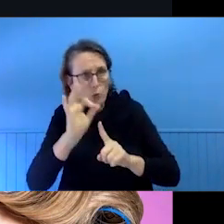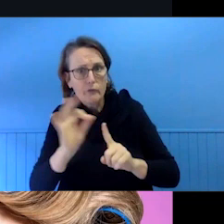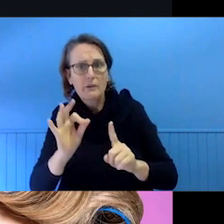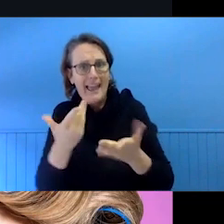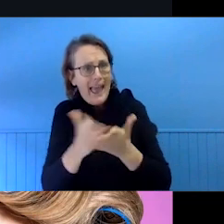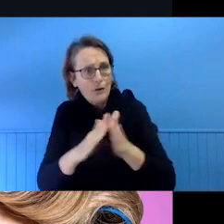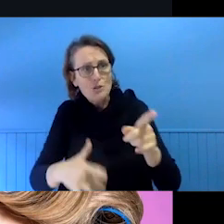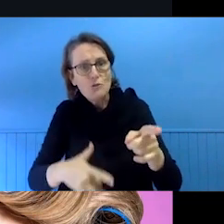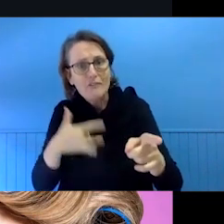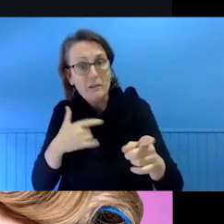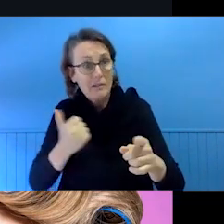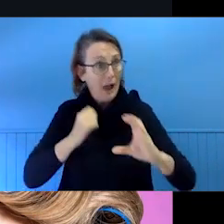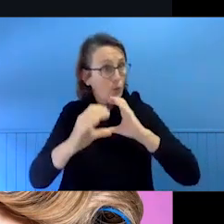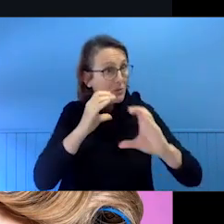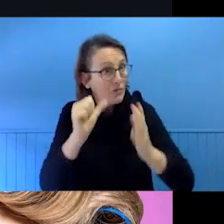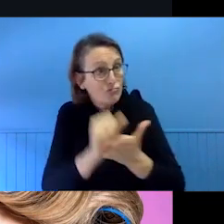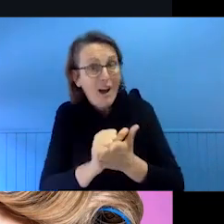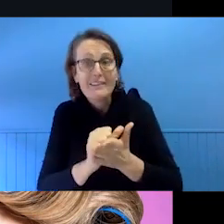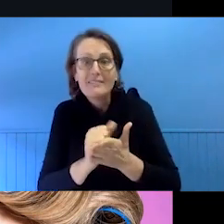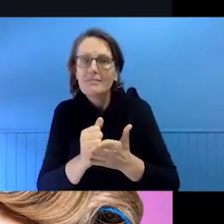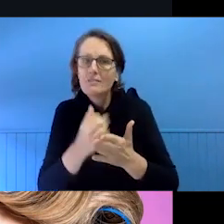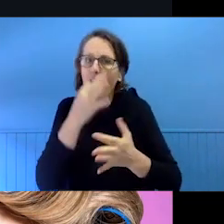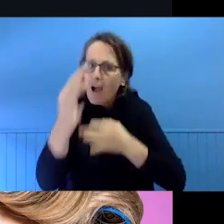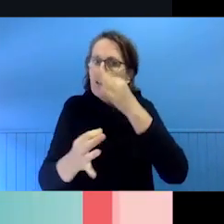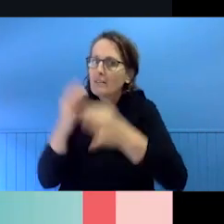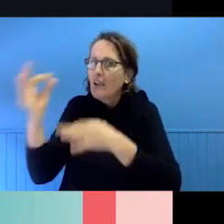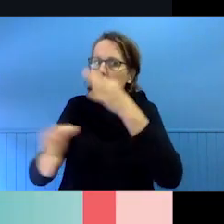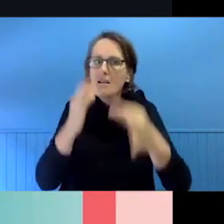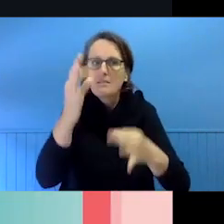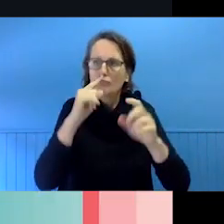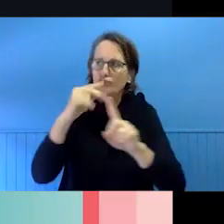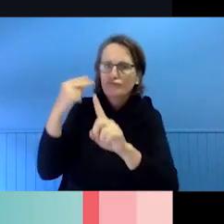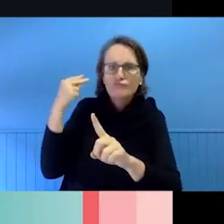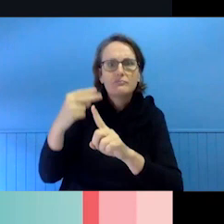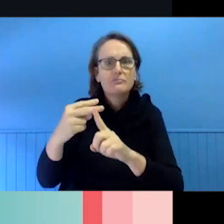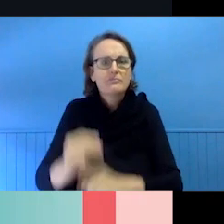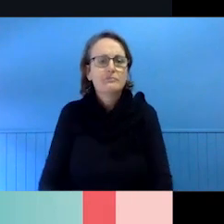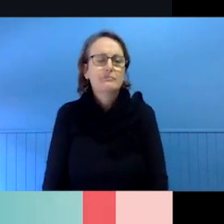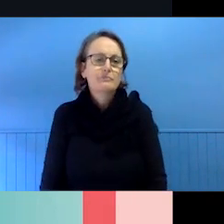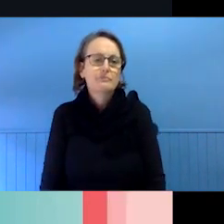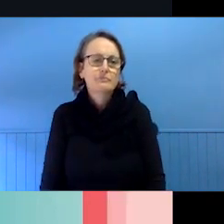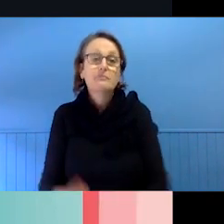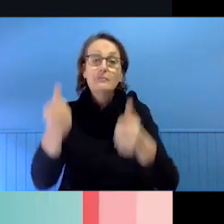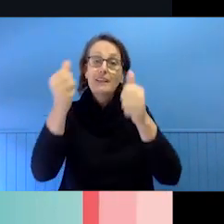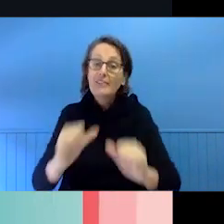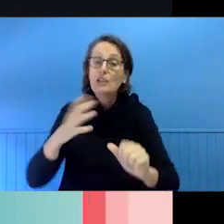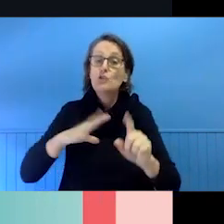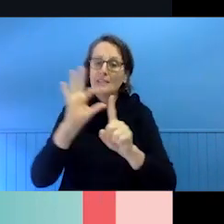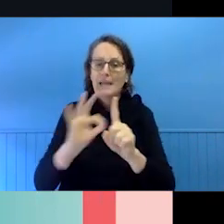you communicated with them. Then you want to update everything. This